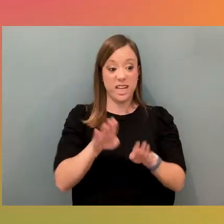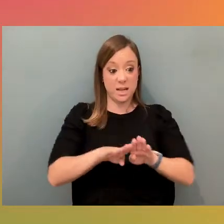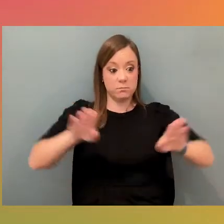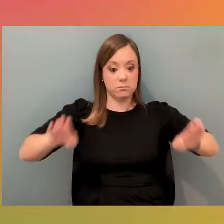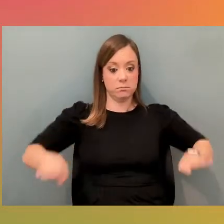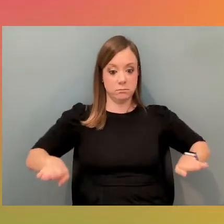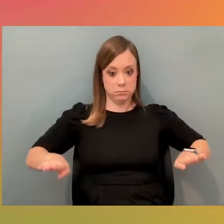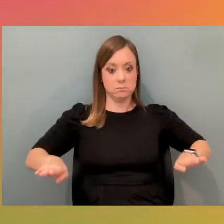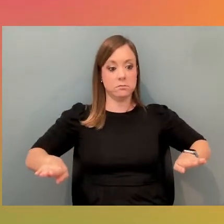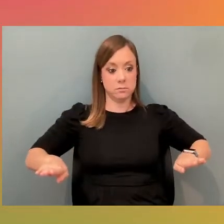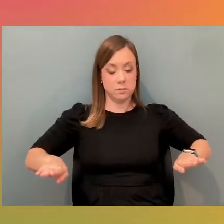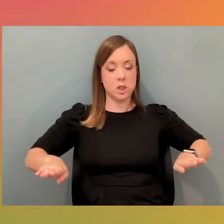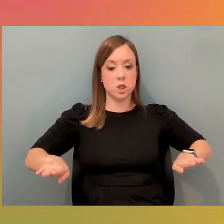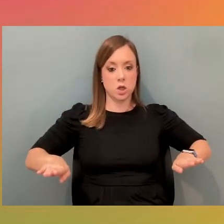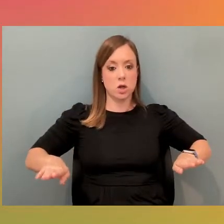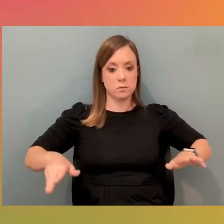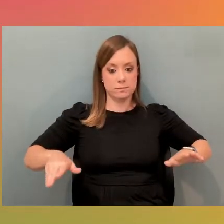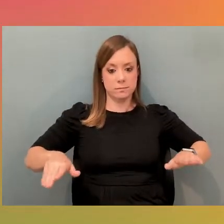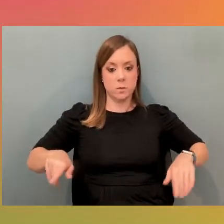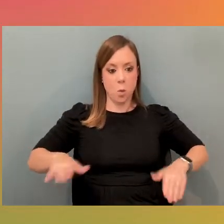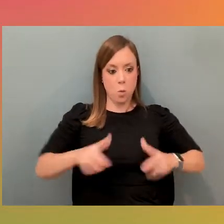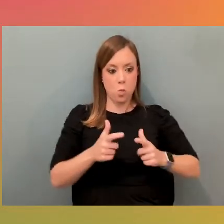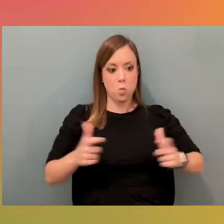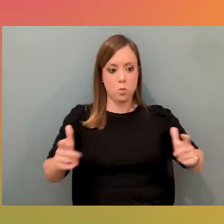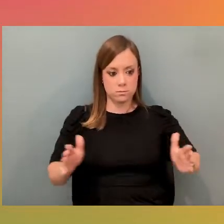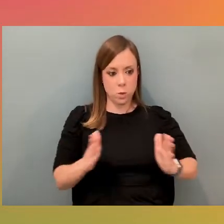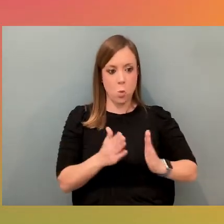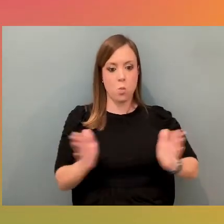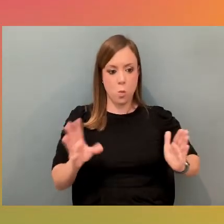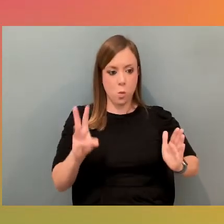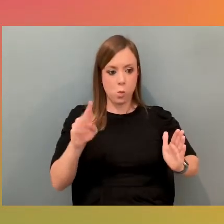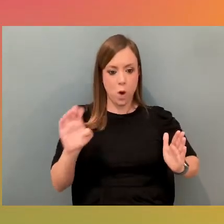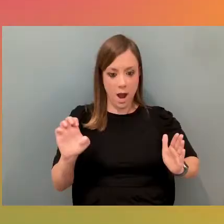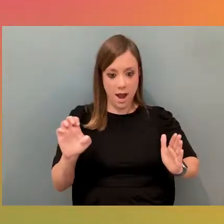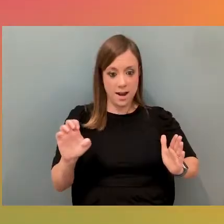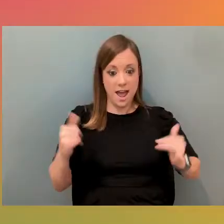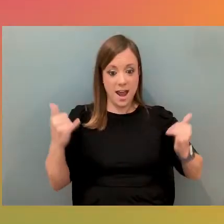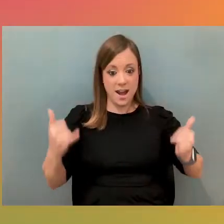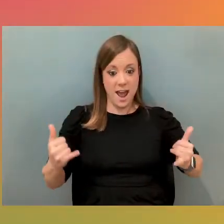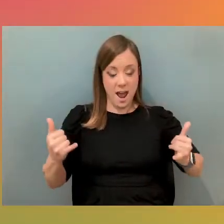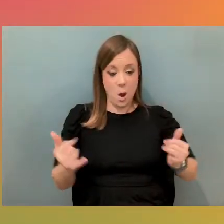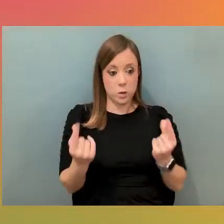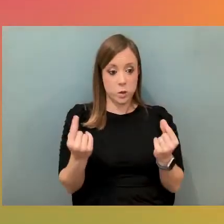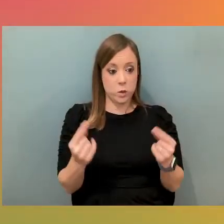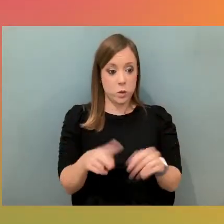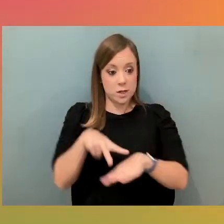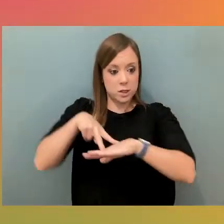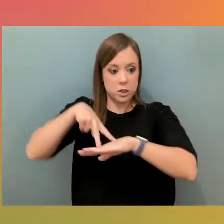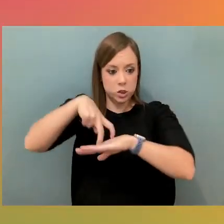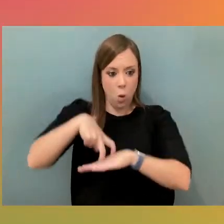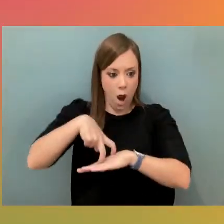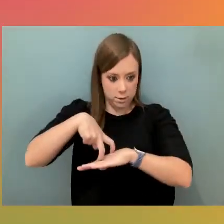WE WILL TAKE YOUR FEET WIDE TO THE EDGES OF THE MAT. INHALE LIFT THE ARMS UP.